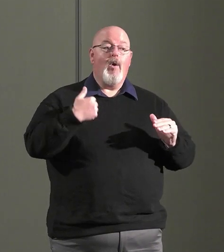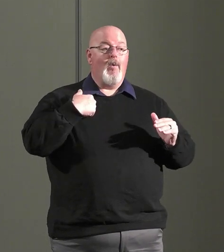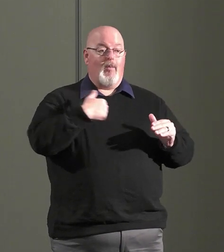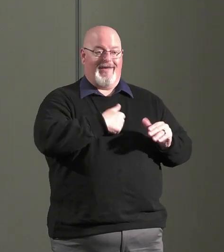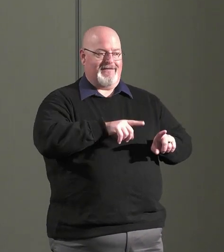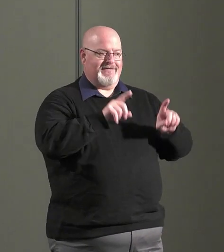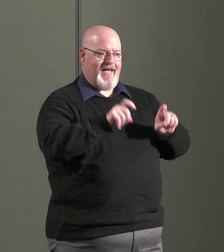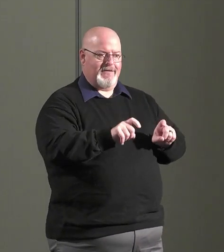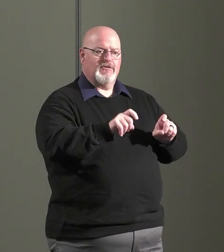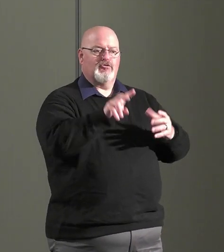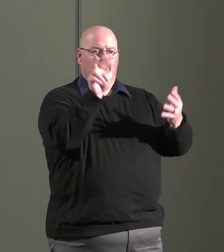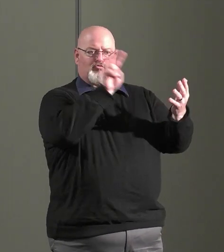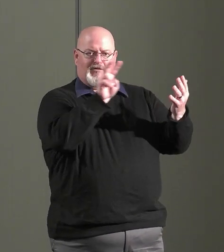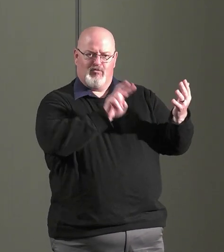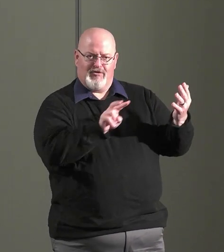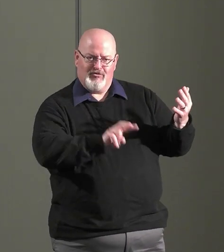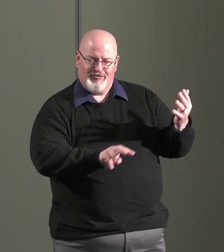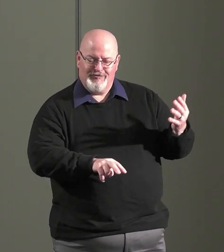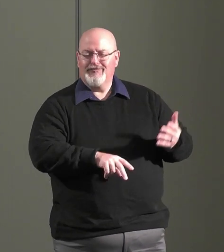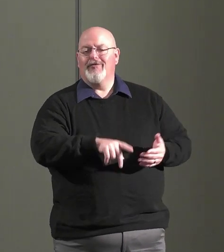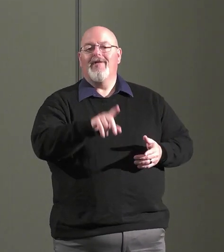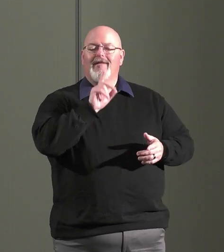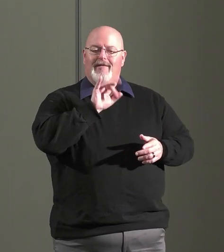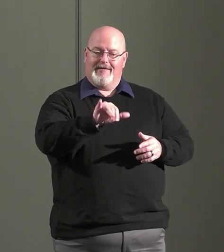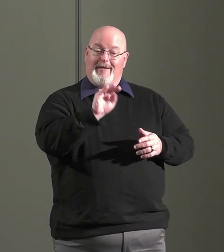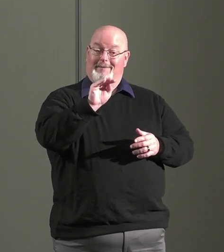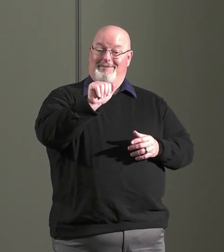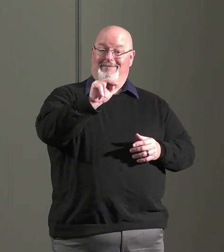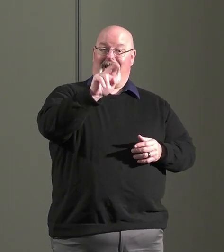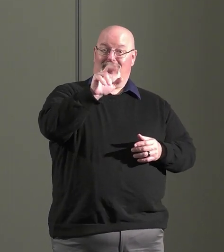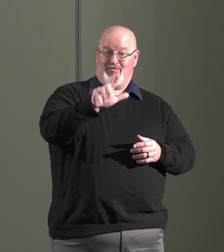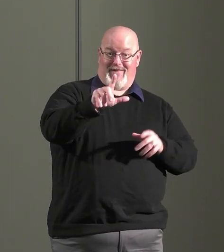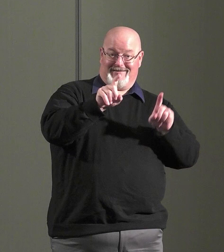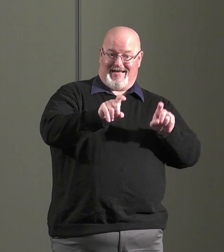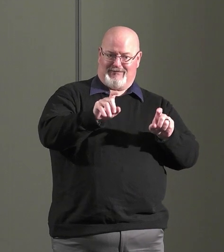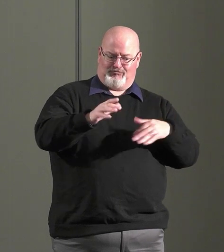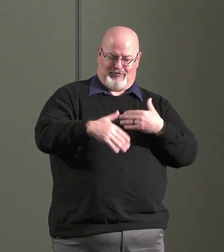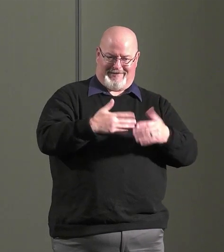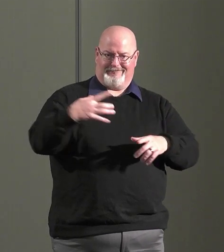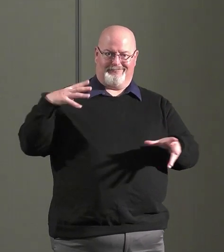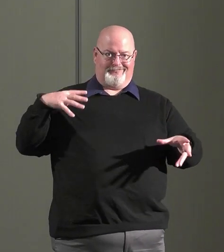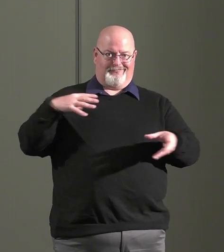screen reader. And so this has been a manual testing process up until this point. There has